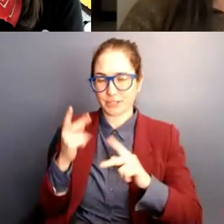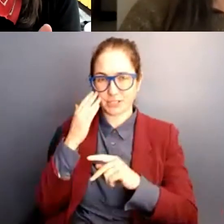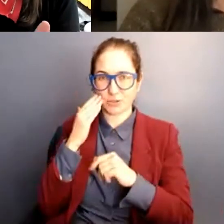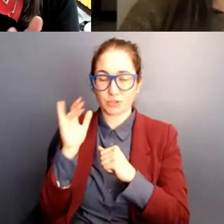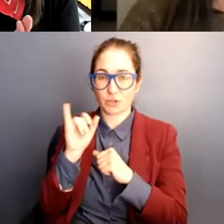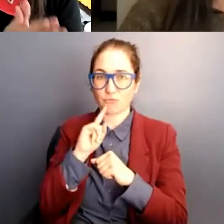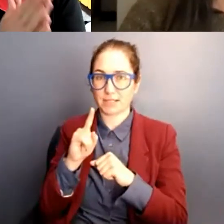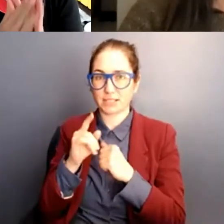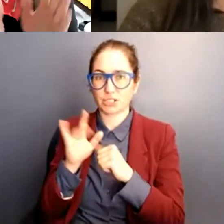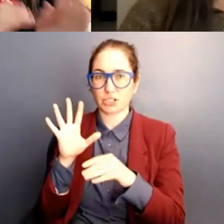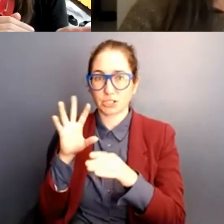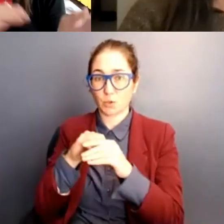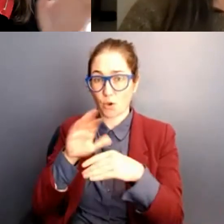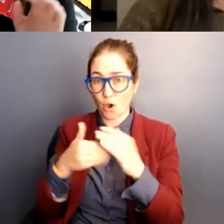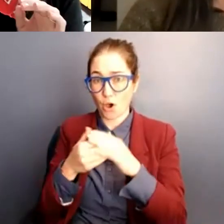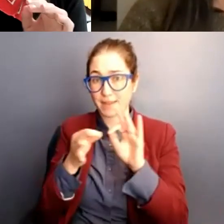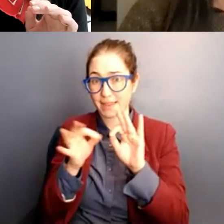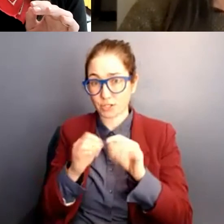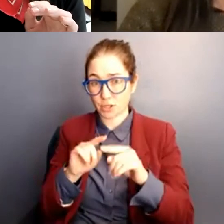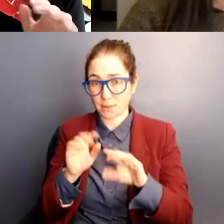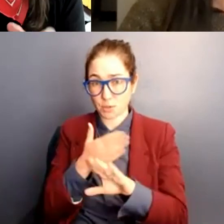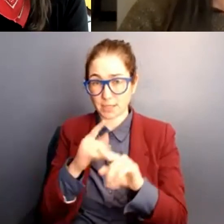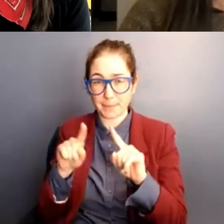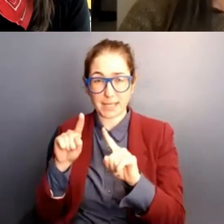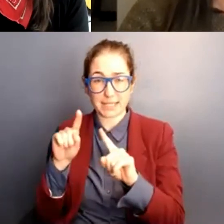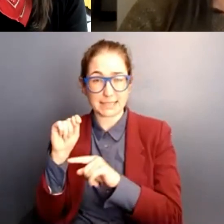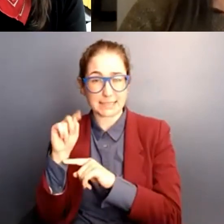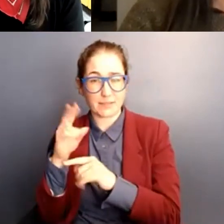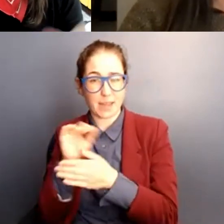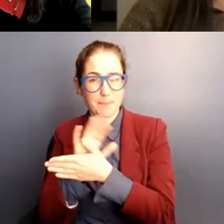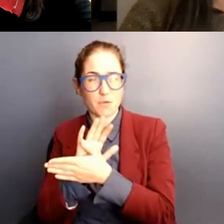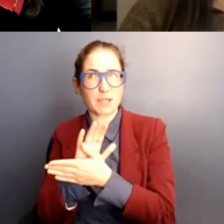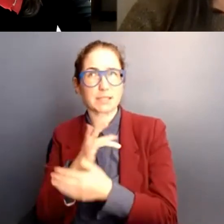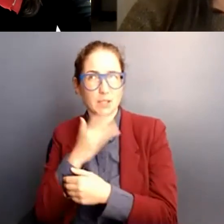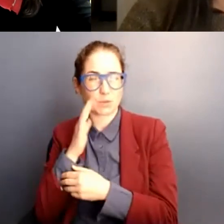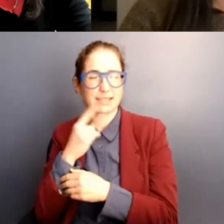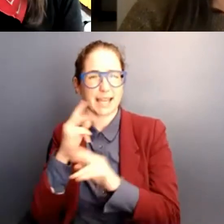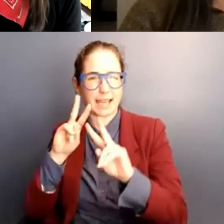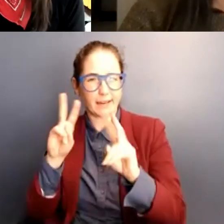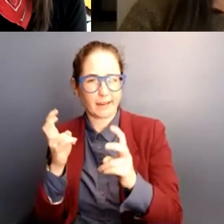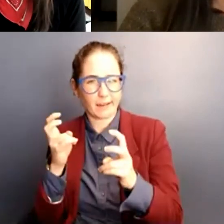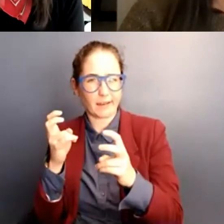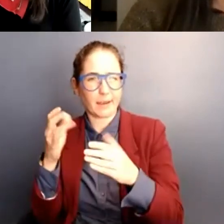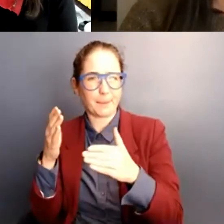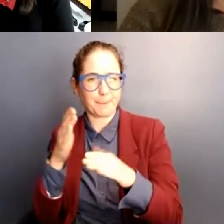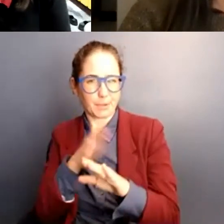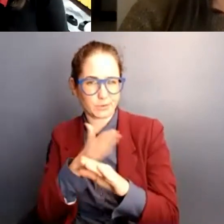on TV and movies a lot, a lot of the time they will just say (music,